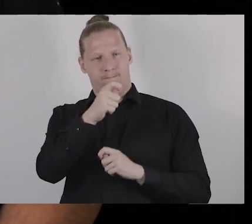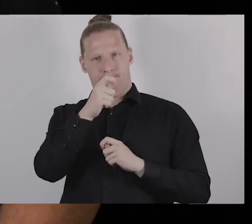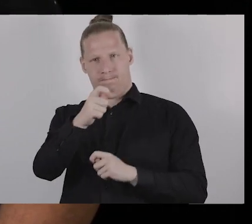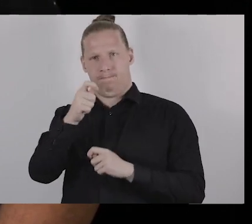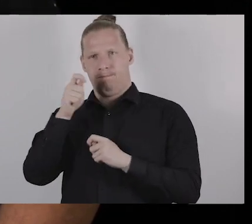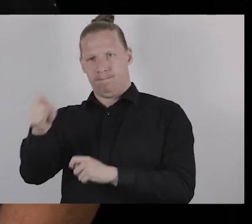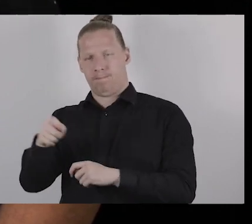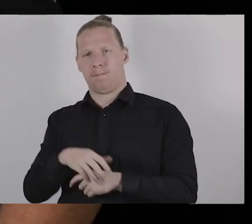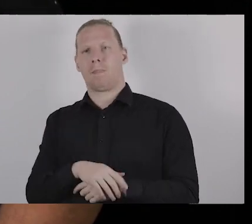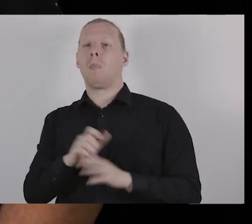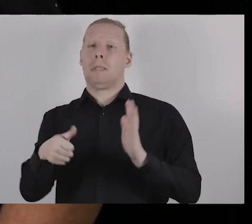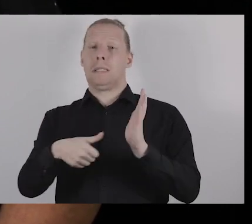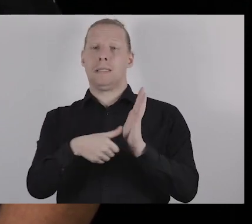I acknowledge you all.